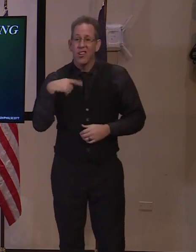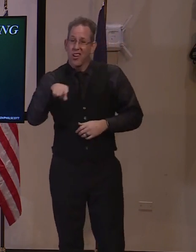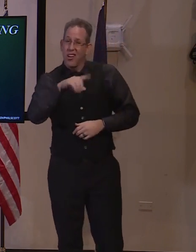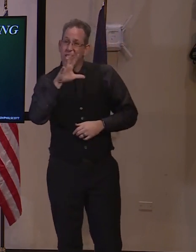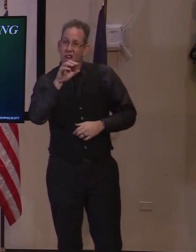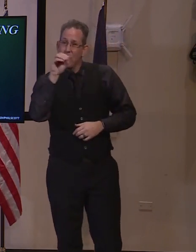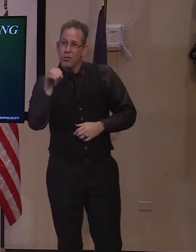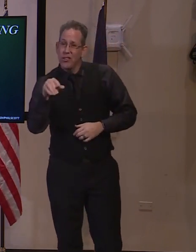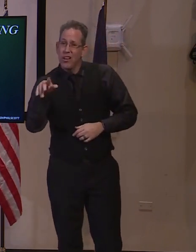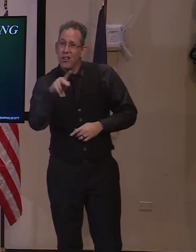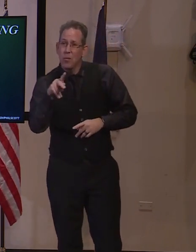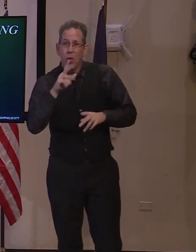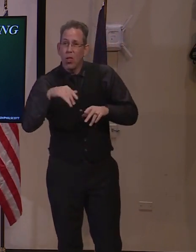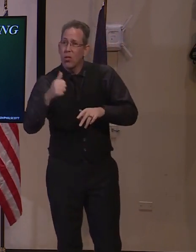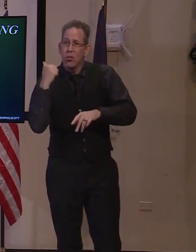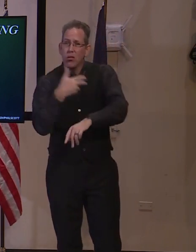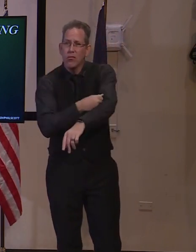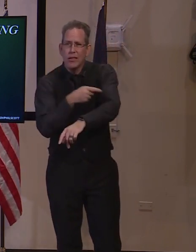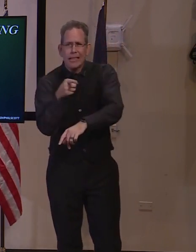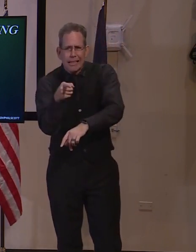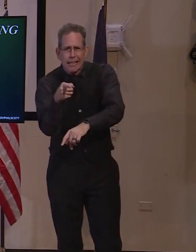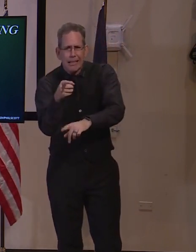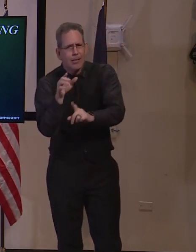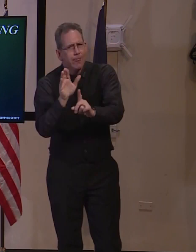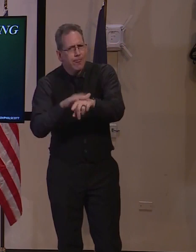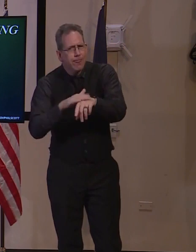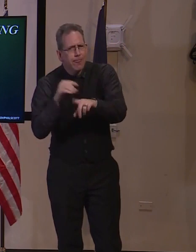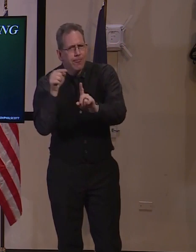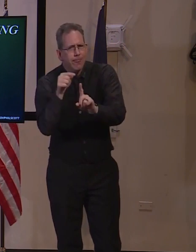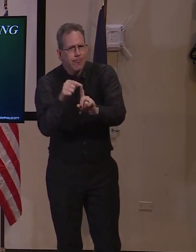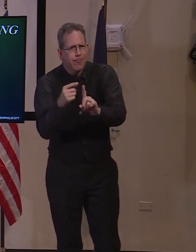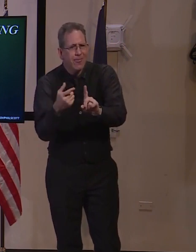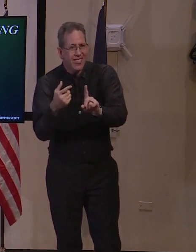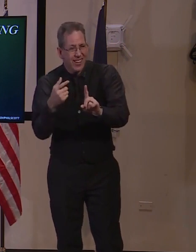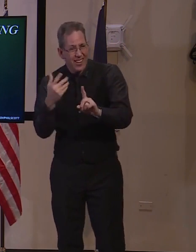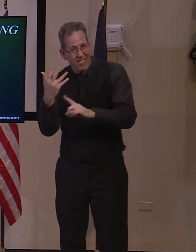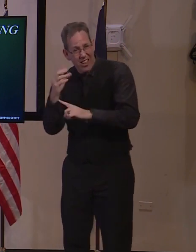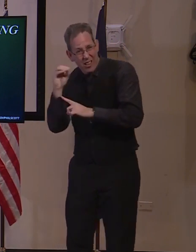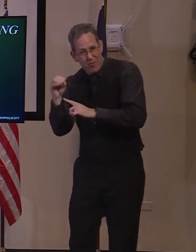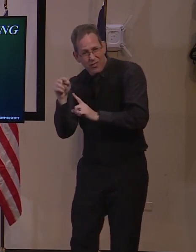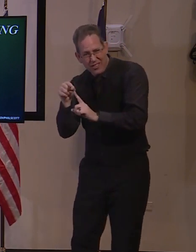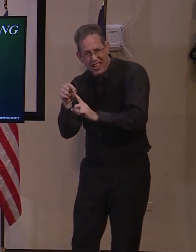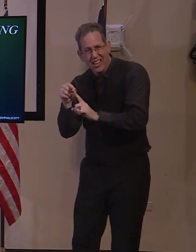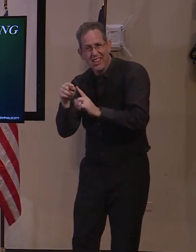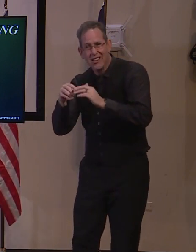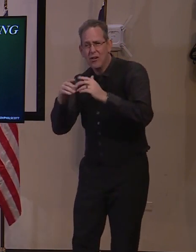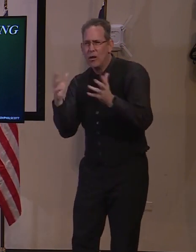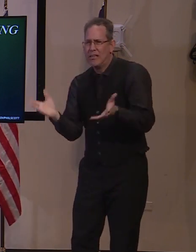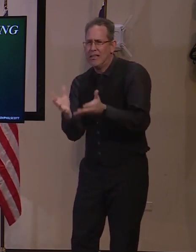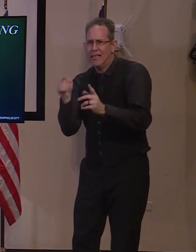meaning unvaccinated adults who by now have had every opportunity to get